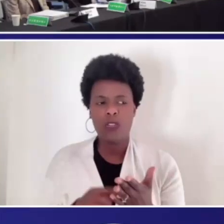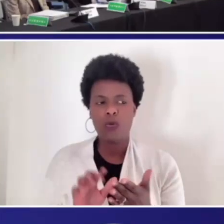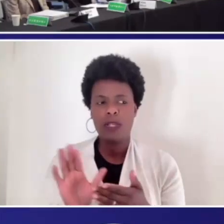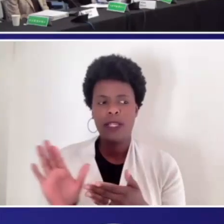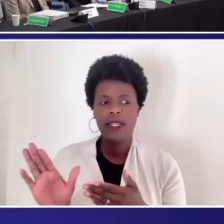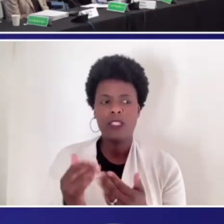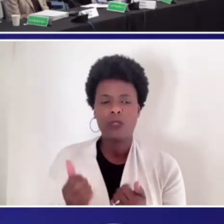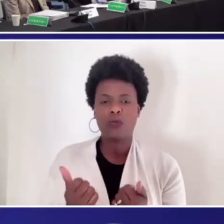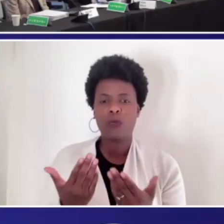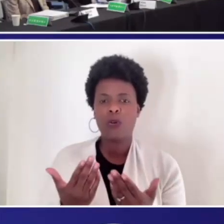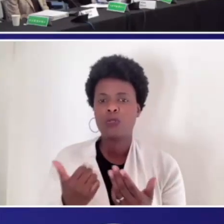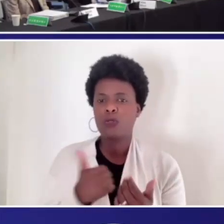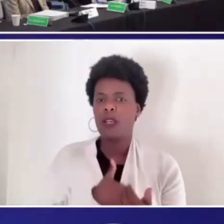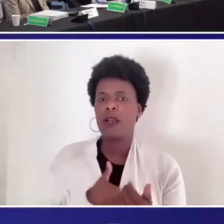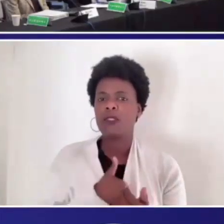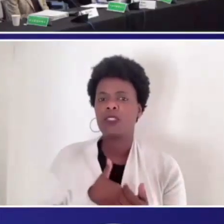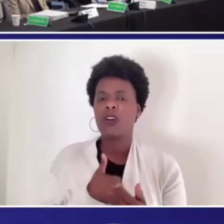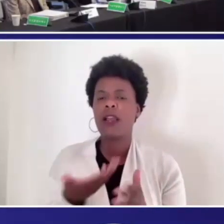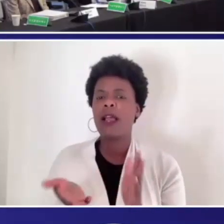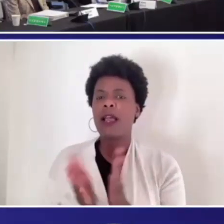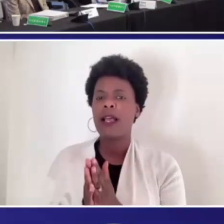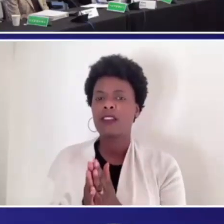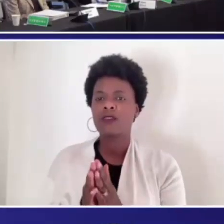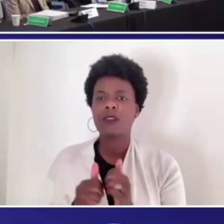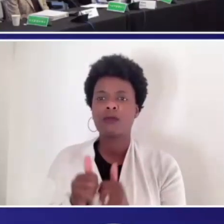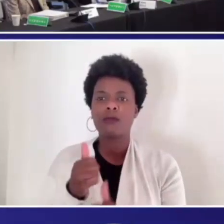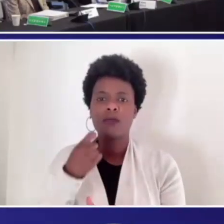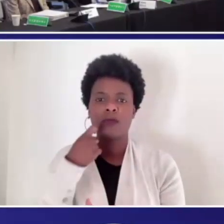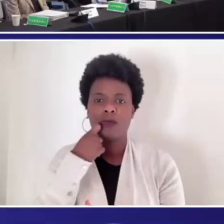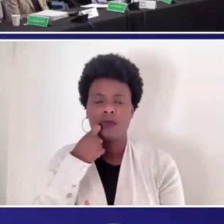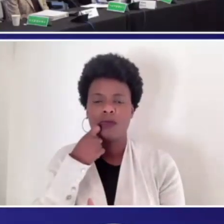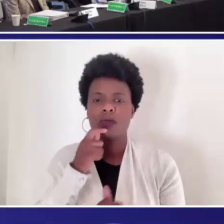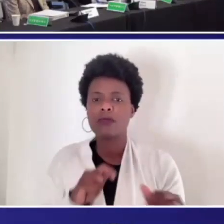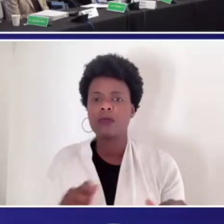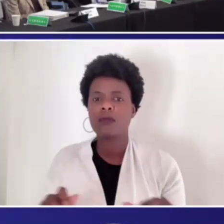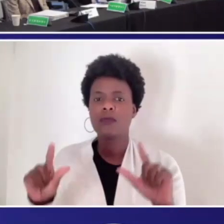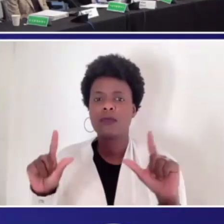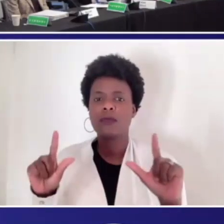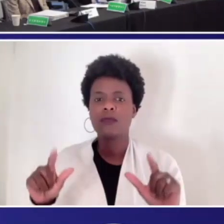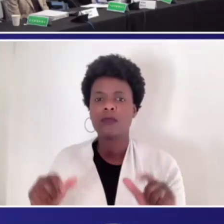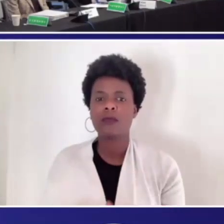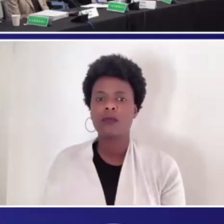my apologies, I had asked for the latest one to put up on there, so that's on me.